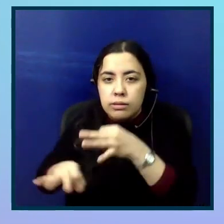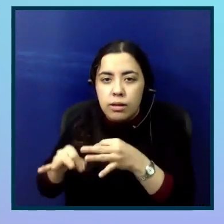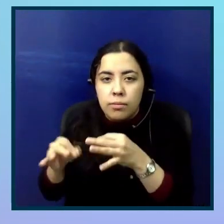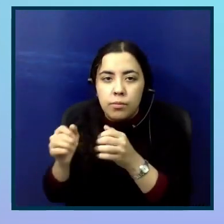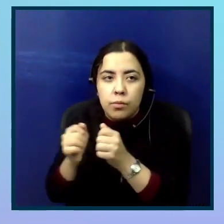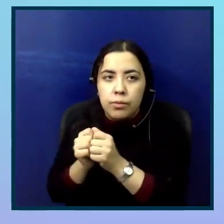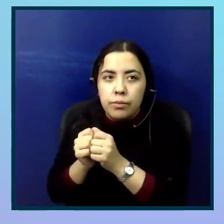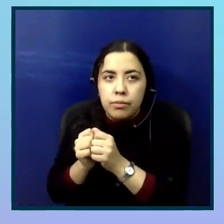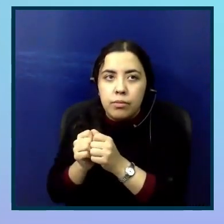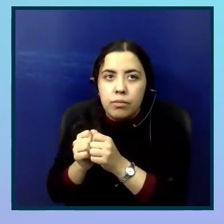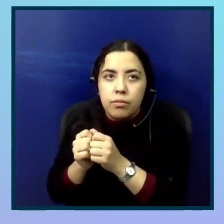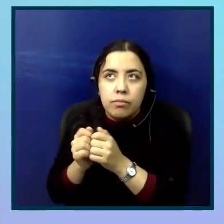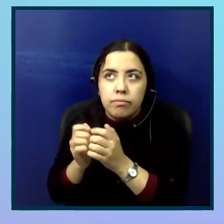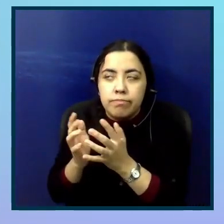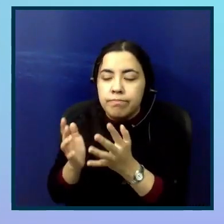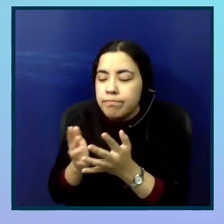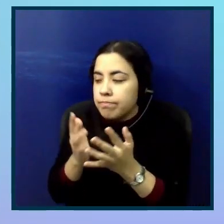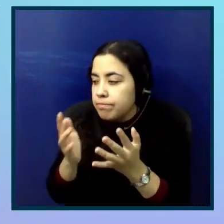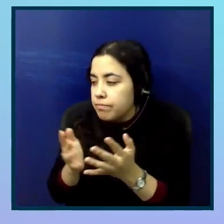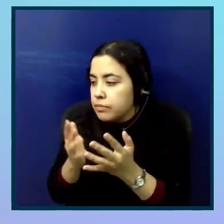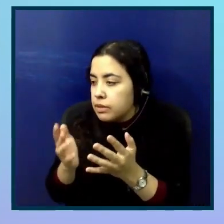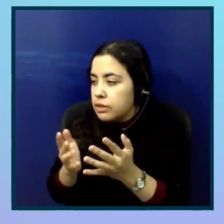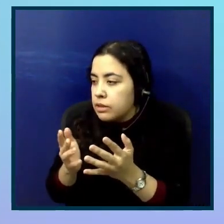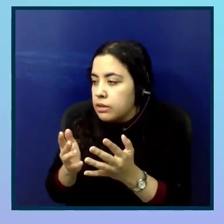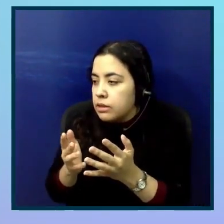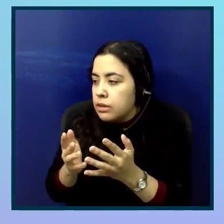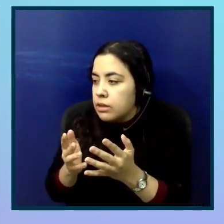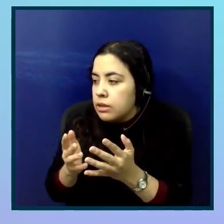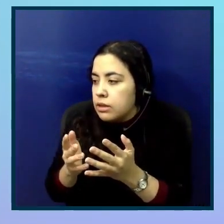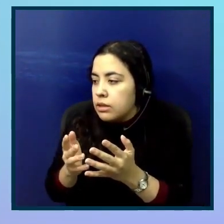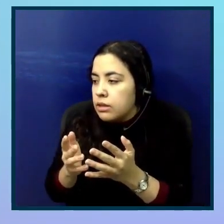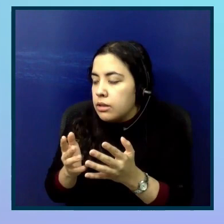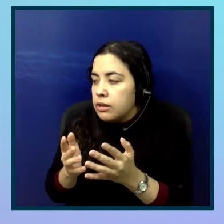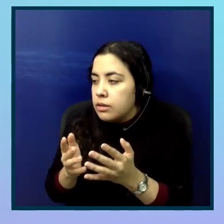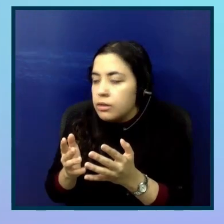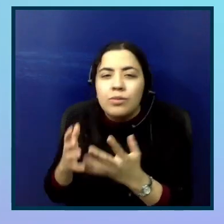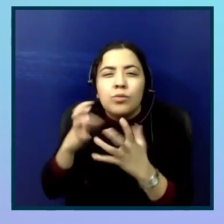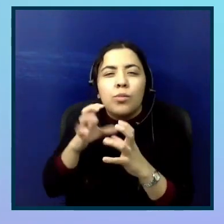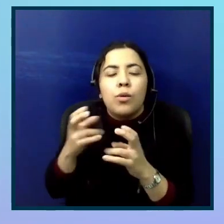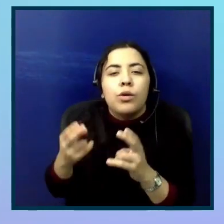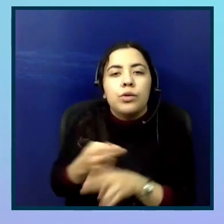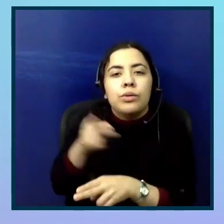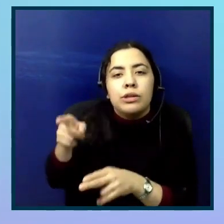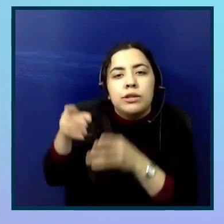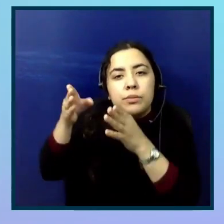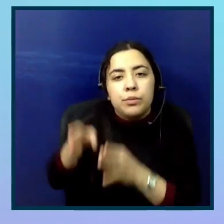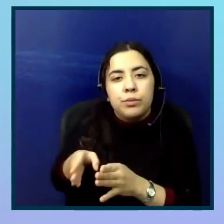You're not substituting it in a way that, you're not using them as a resource to just test your feature